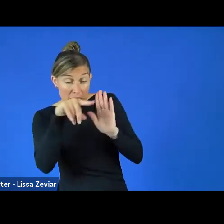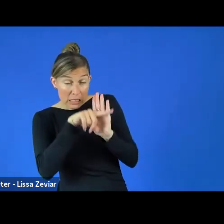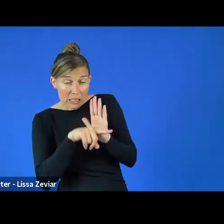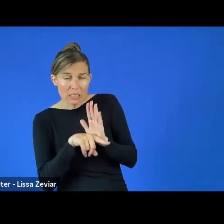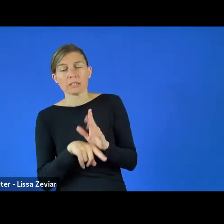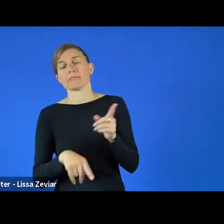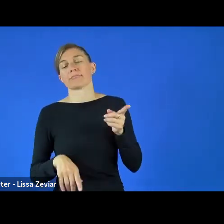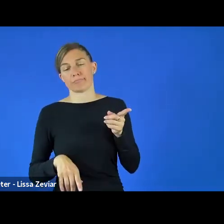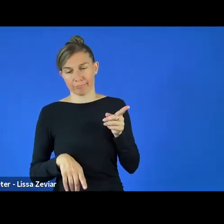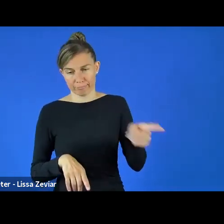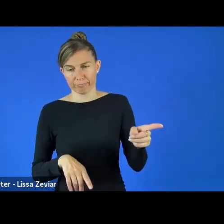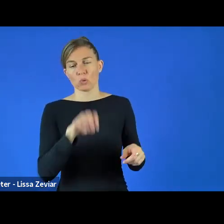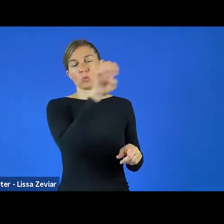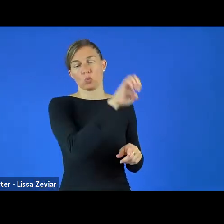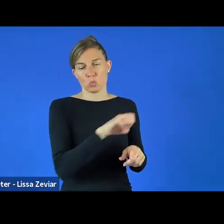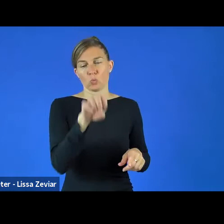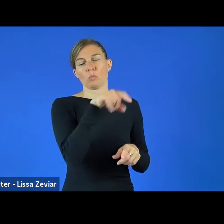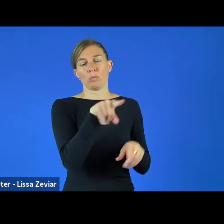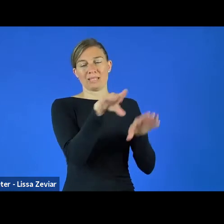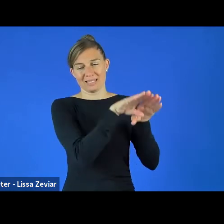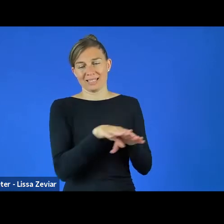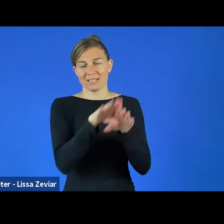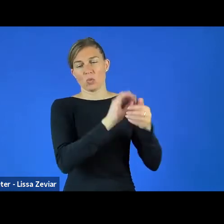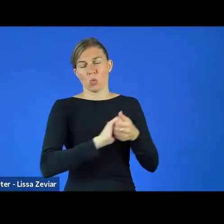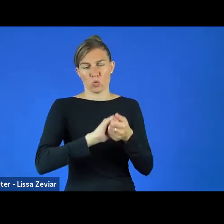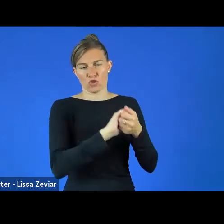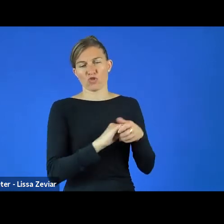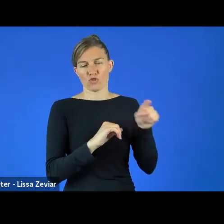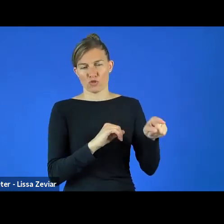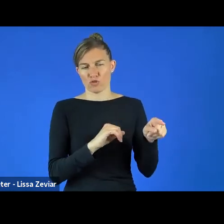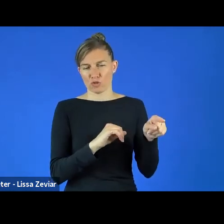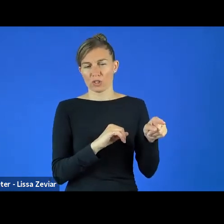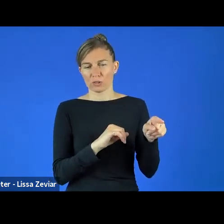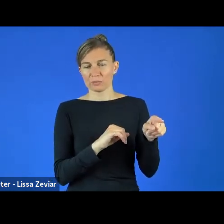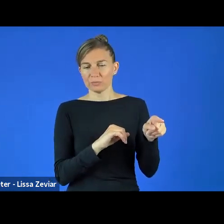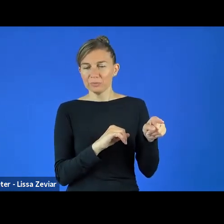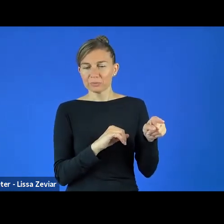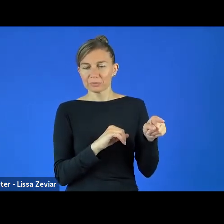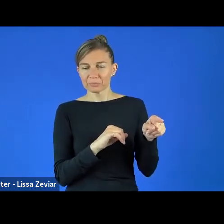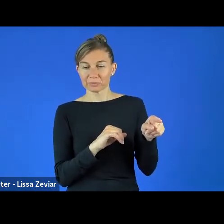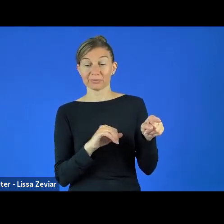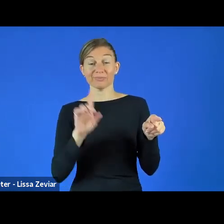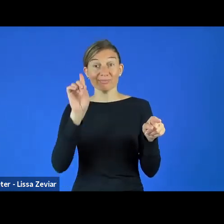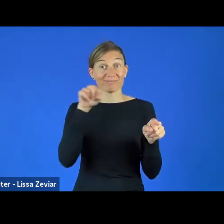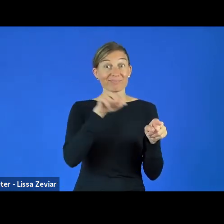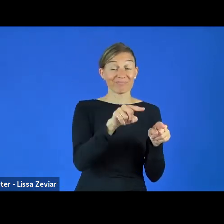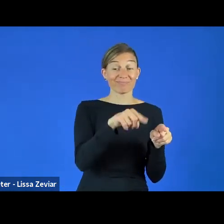And the voluntary standards complement European legislation. This is what the European Accessibility Act is about.